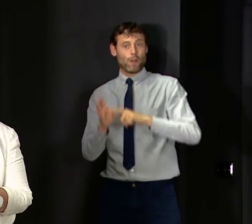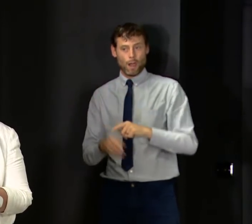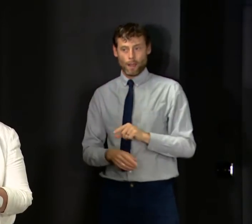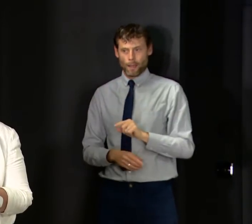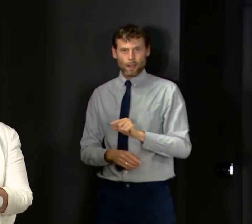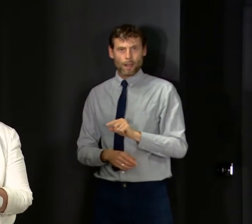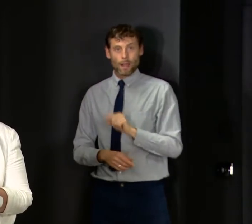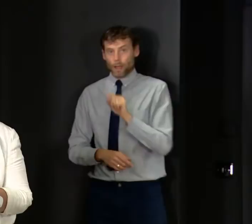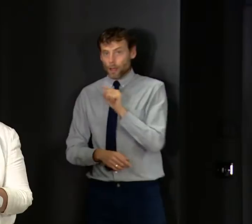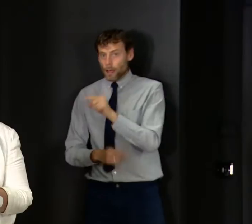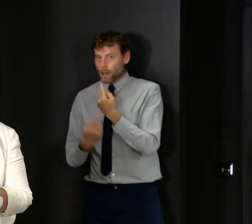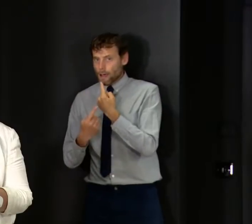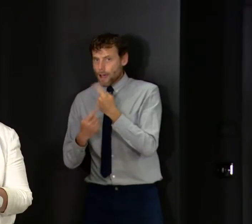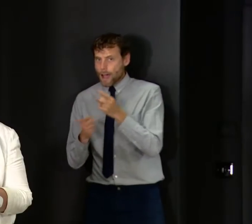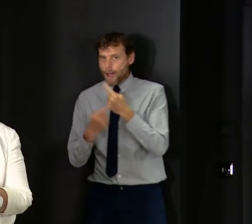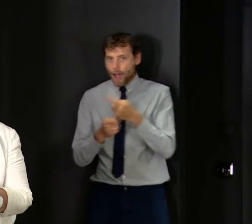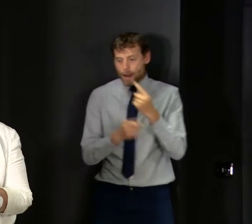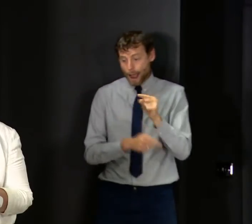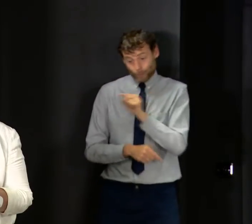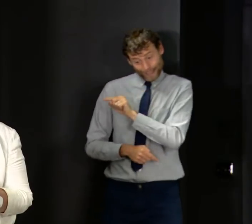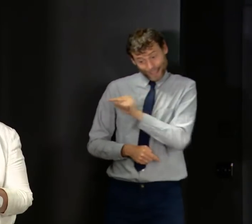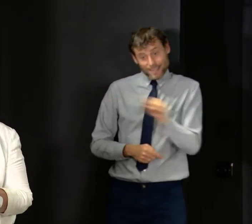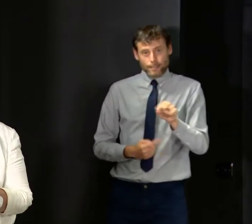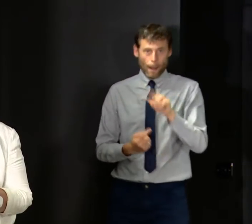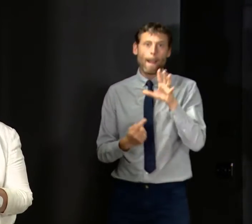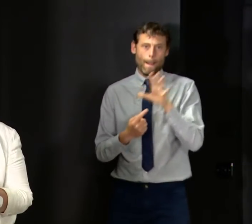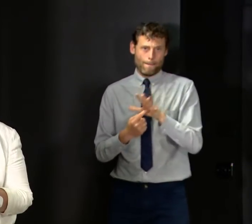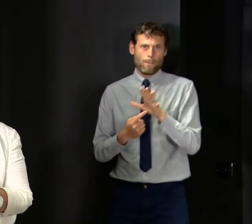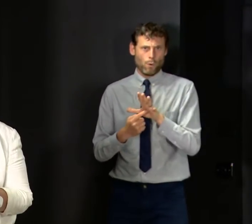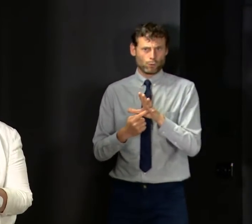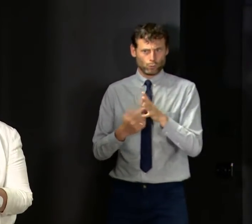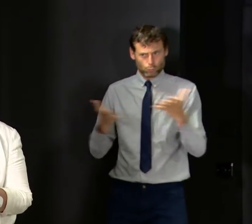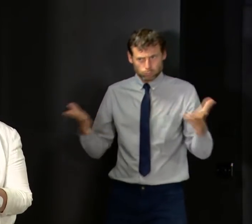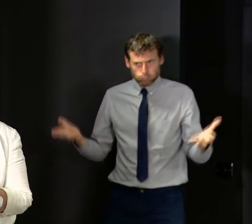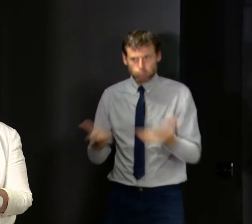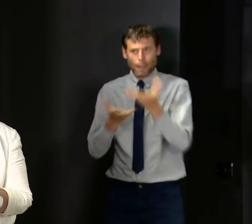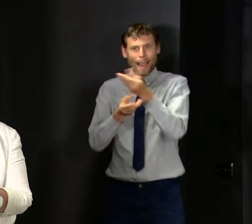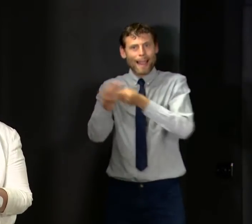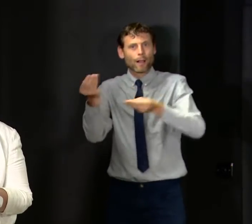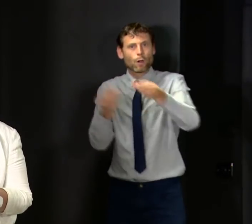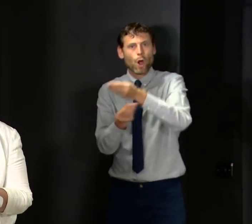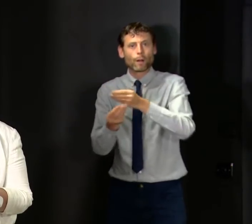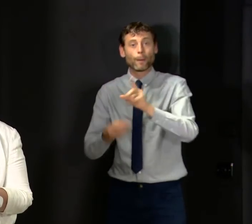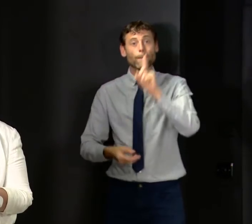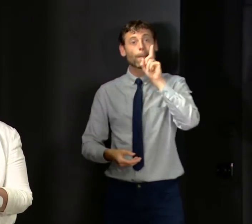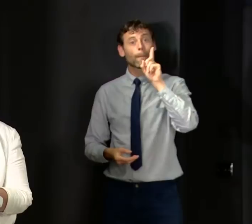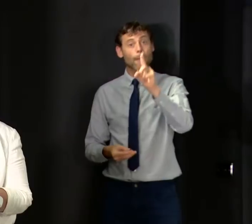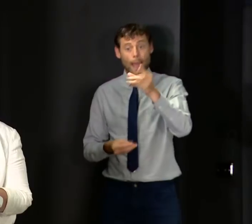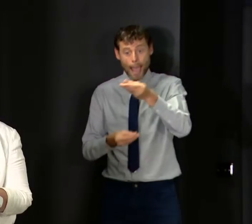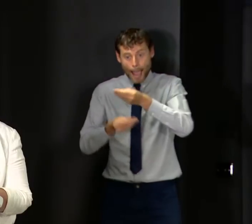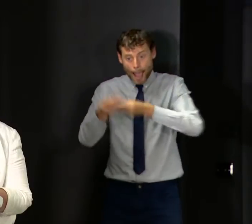changes depend entirely on the continued suppression of the virus. If at any stage